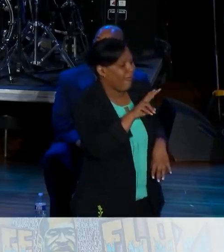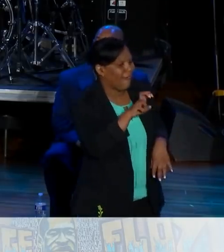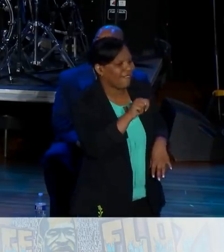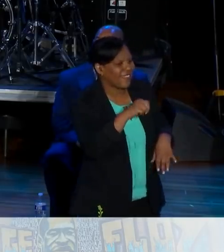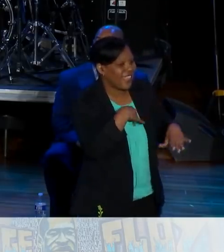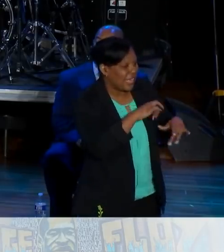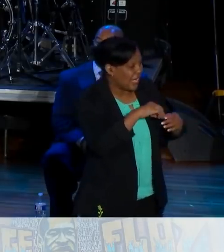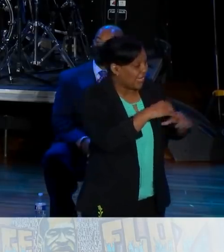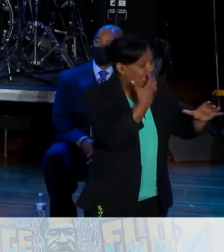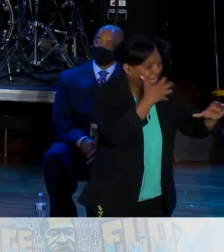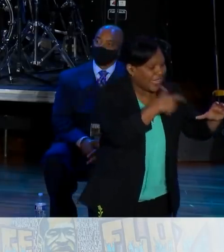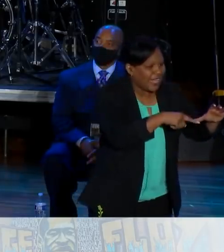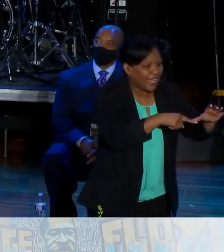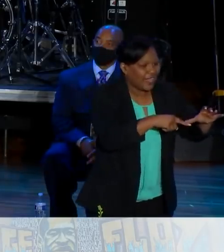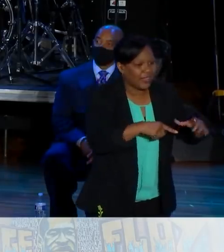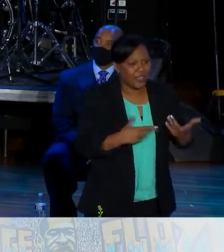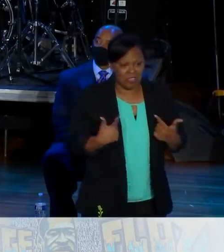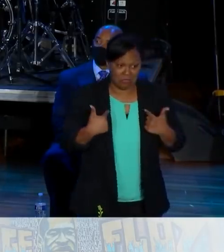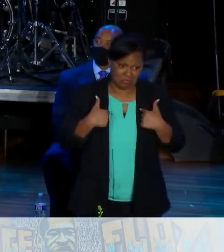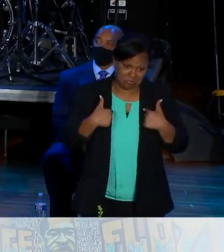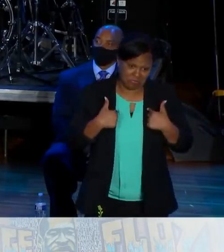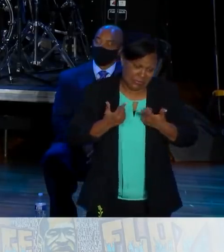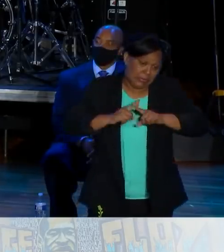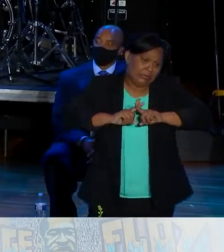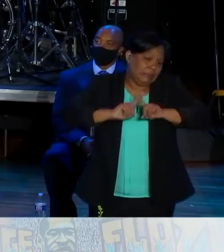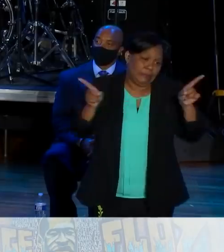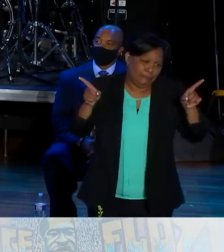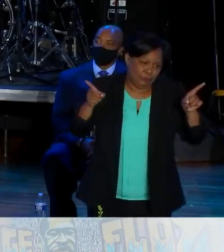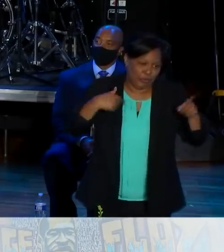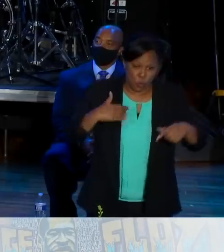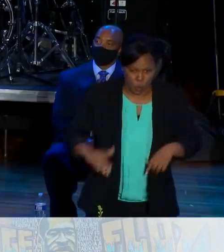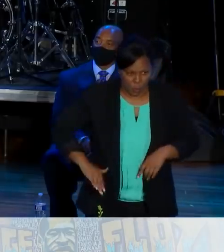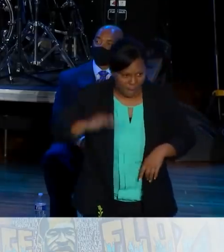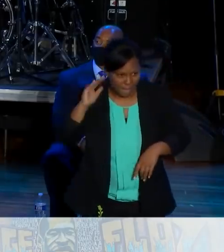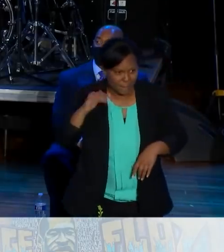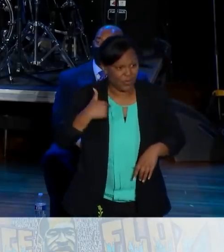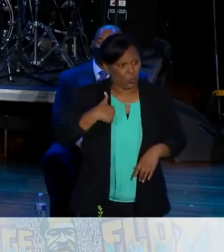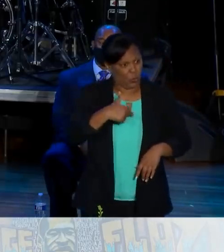HAVE YOUR CLOTHES DRIED. WELL, I DIDN'T GREW UP IN THE